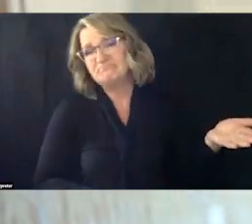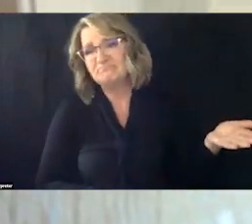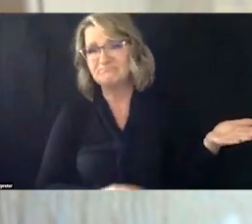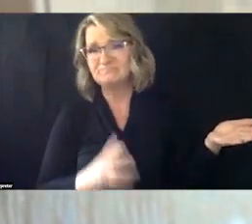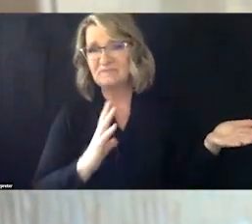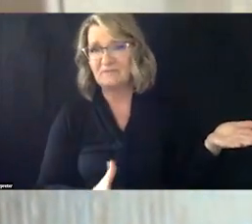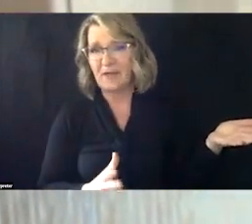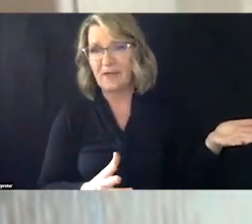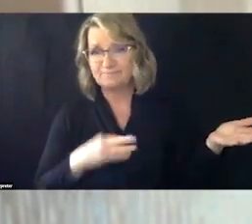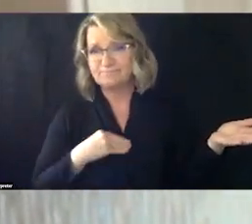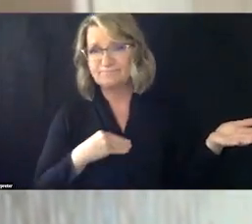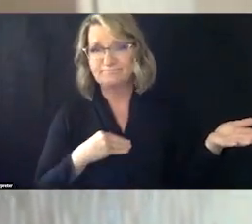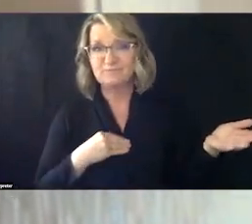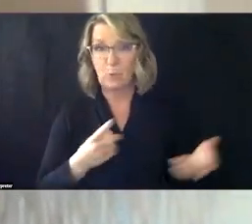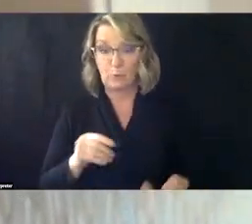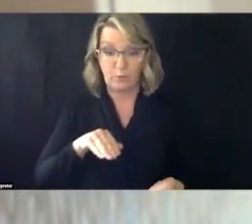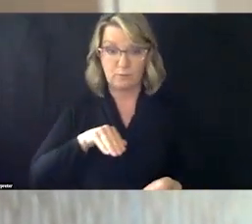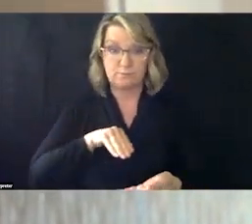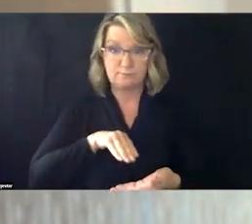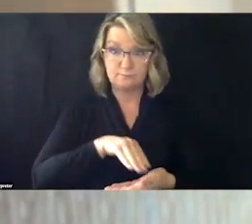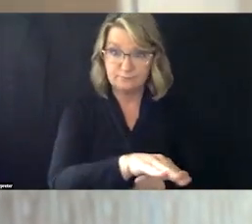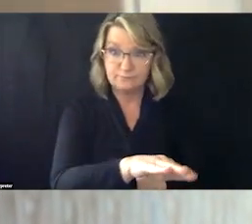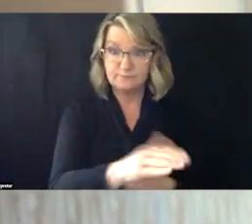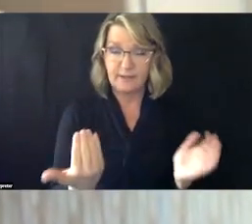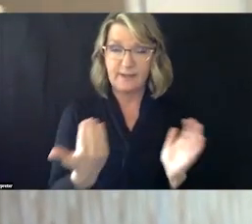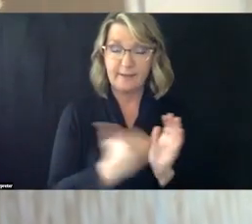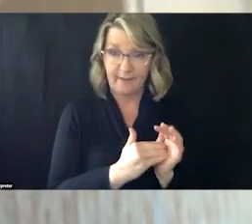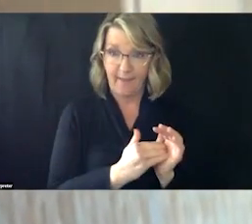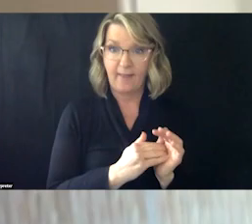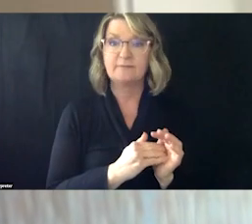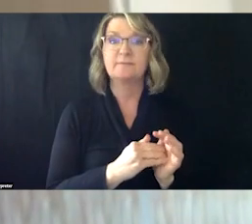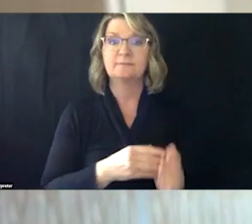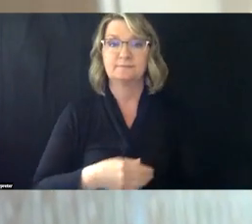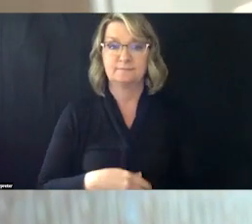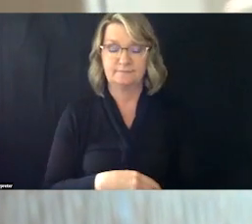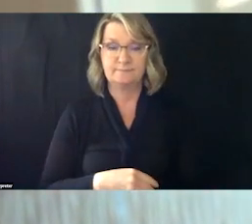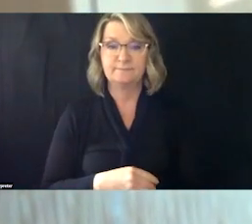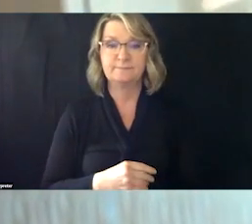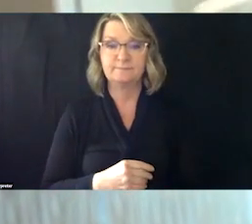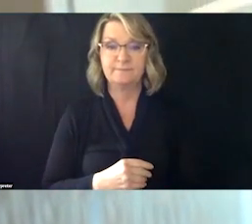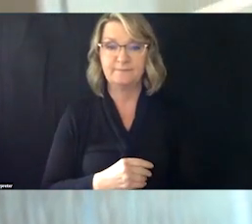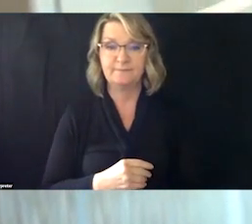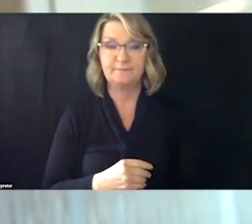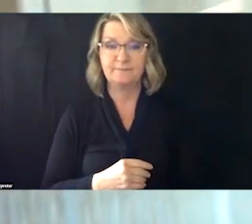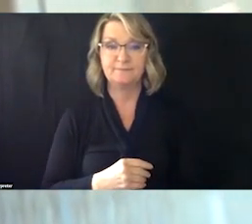I'm okay with that I'm going to go ahead and recast the ballot so they reinsert it